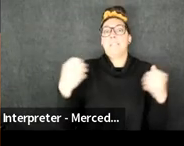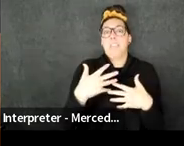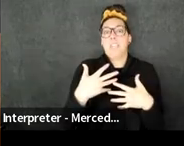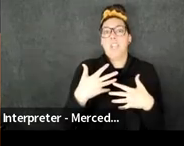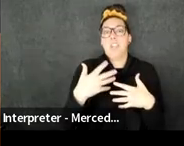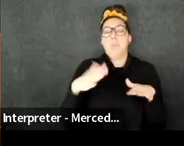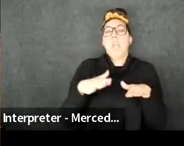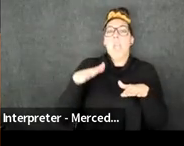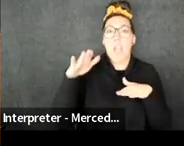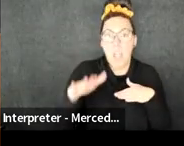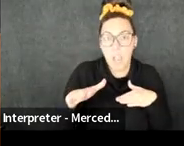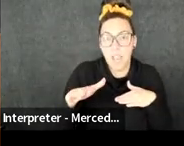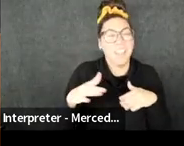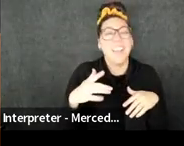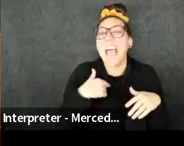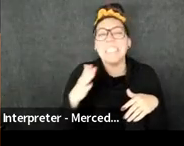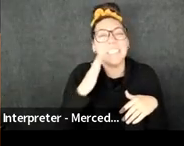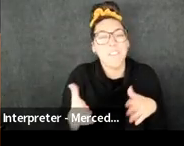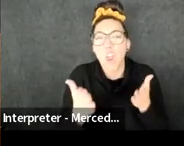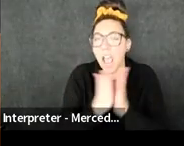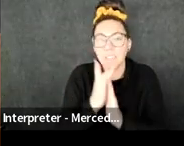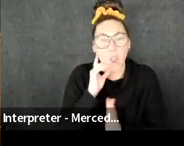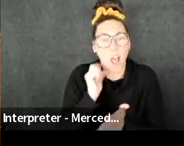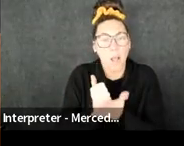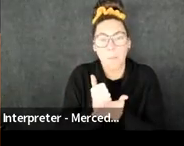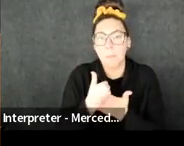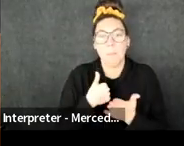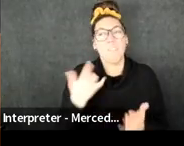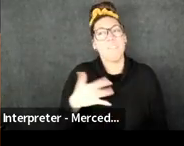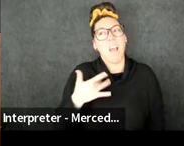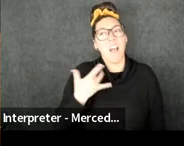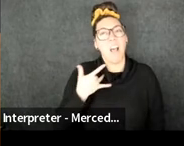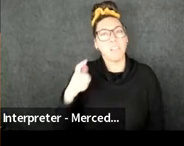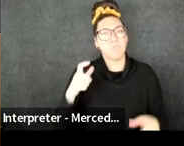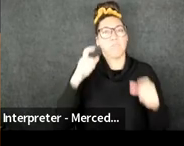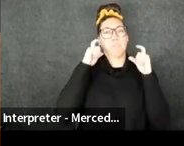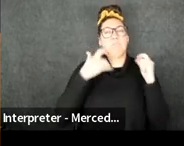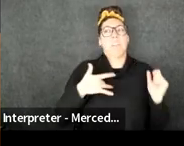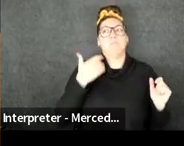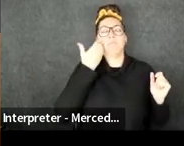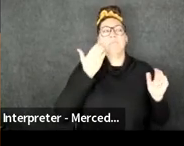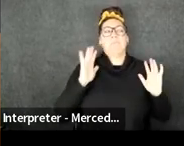I could never ask for help because I felt shamed or because of my past failures.